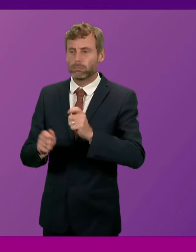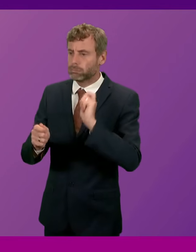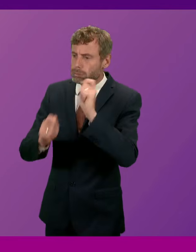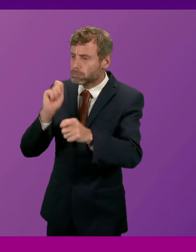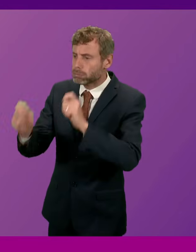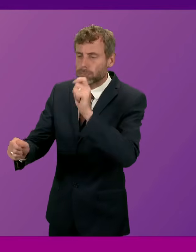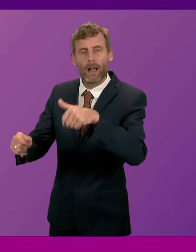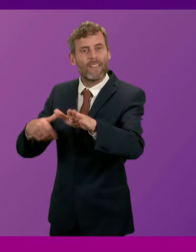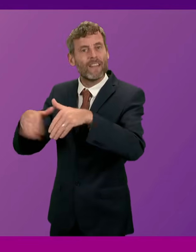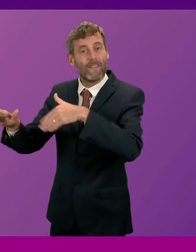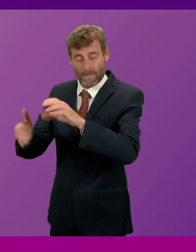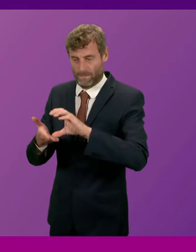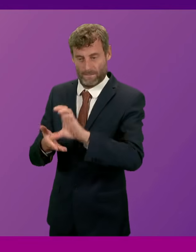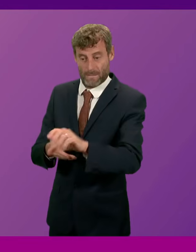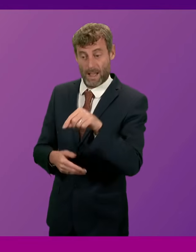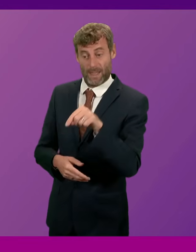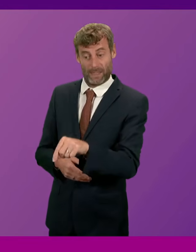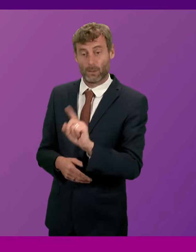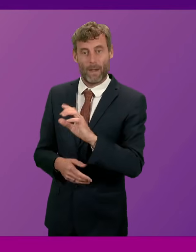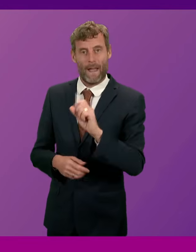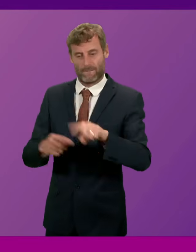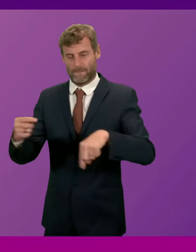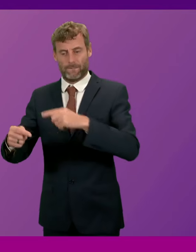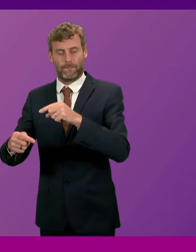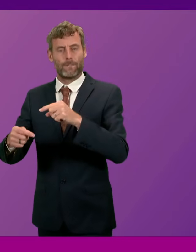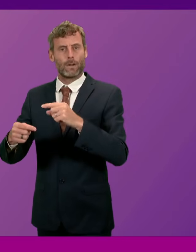in robust controls being put in place to scrutinise expenditure in line with